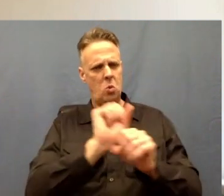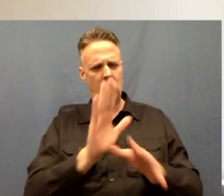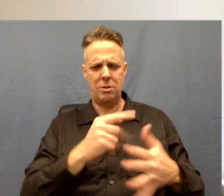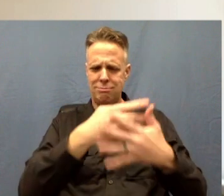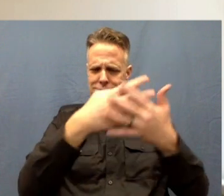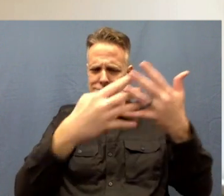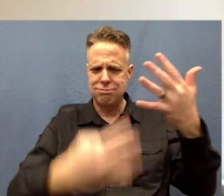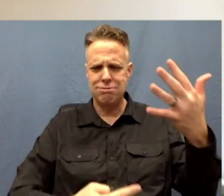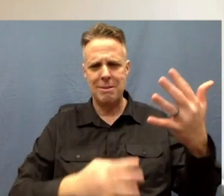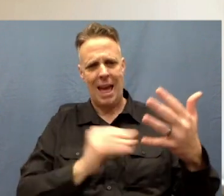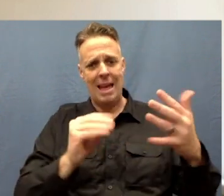WORKERS, AND SIMPLY AS HUMANS. ONE OUT OF EVERY 10 CHILDREN HAS